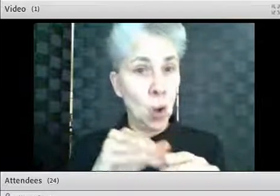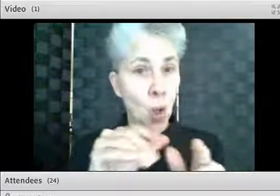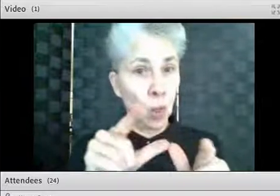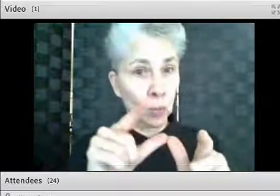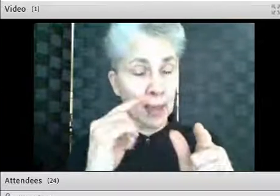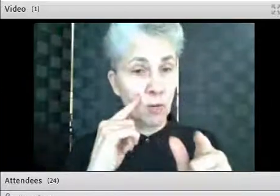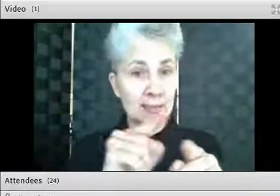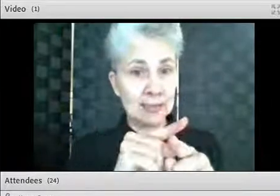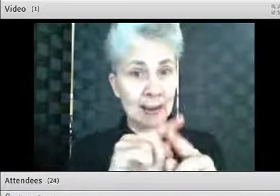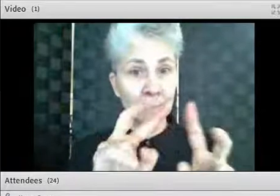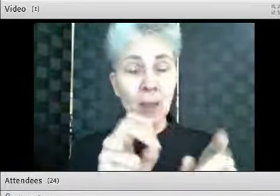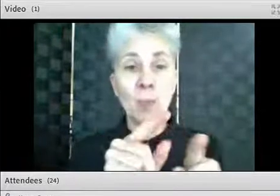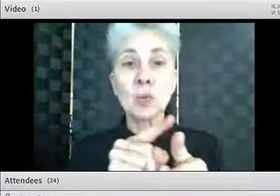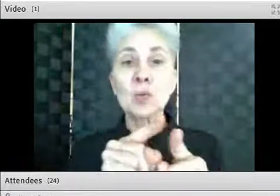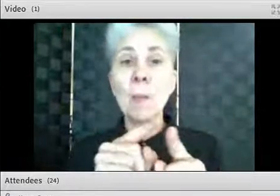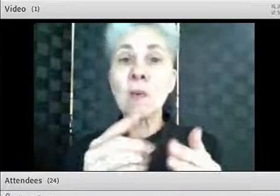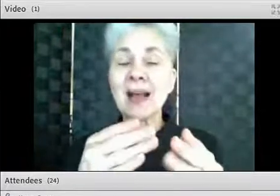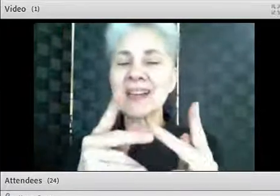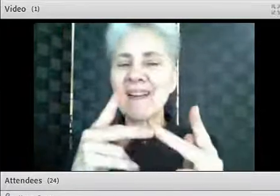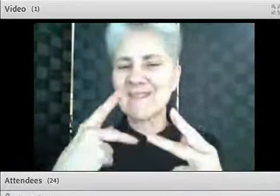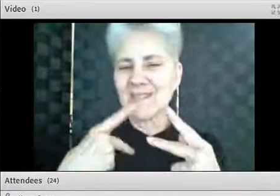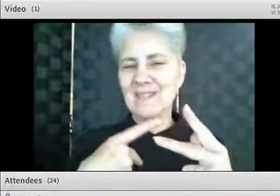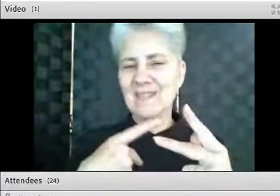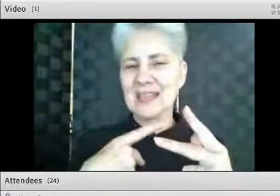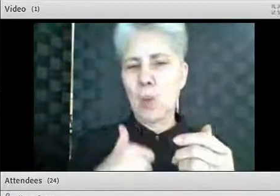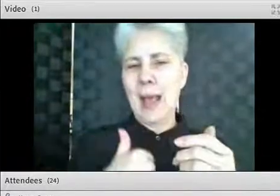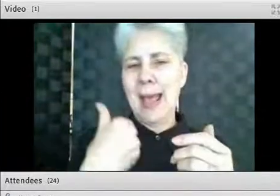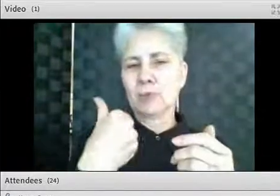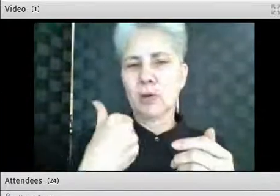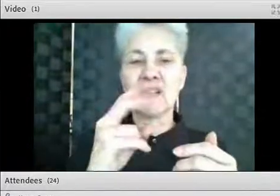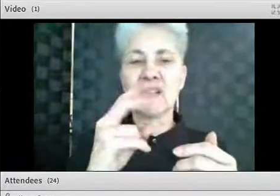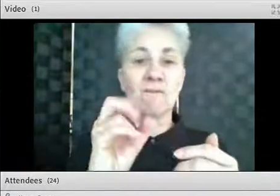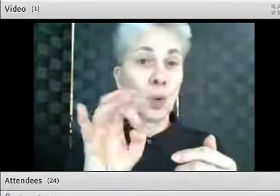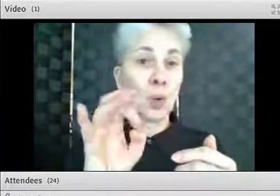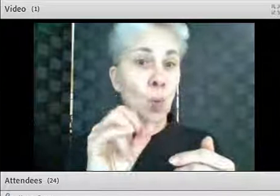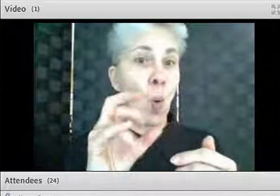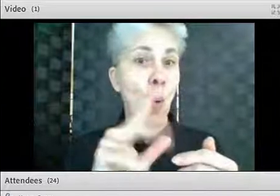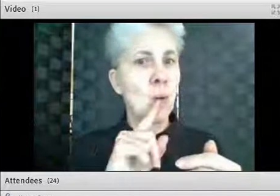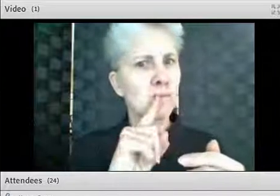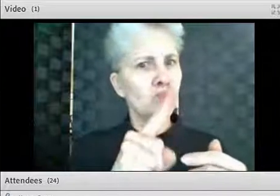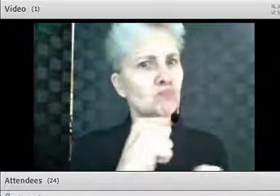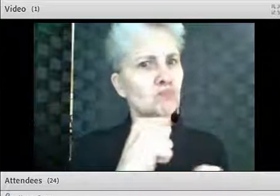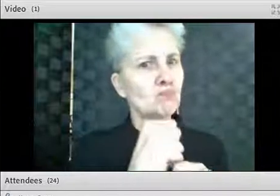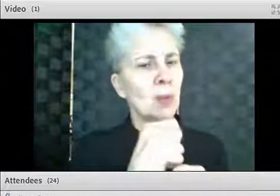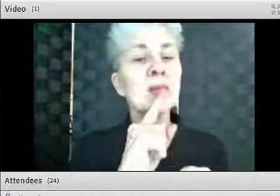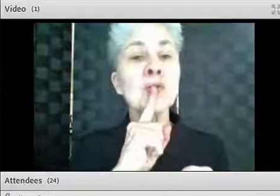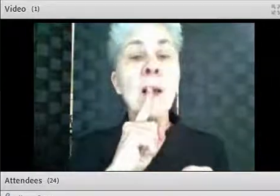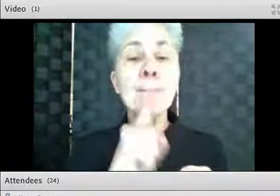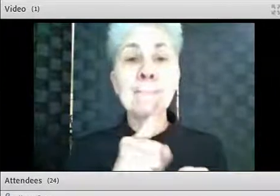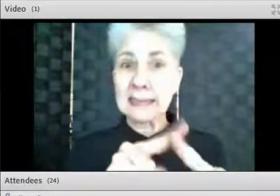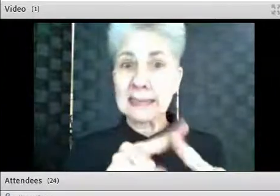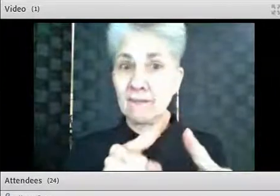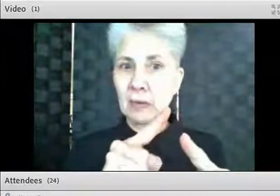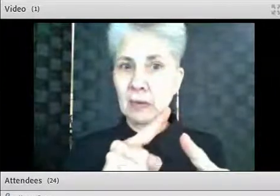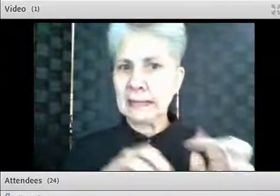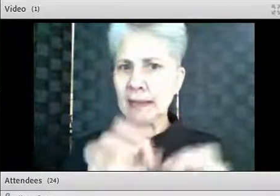but it provides a physical or virtual address for a resource, okay, which makes it a little different than, like, using subject headings for example.